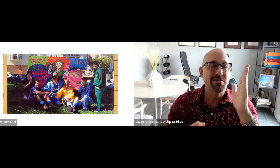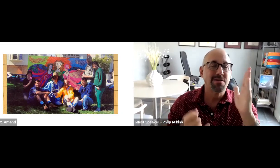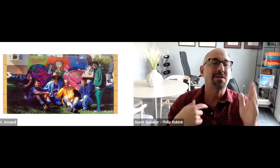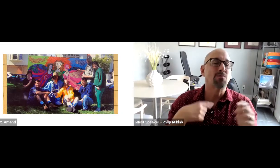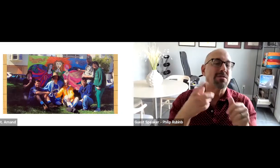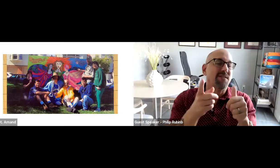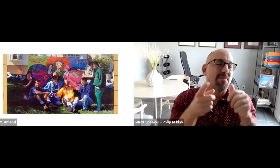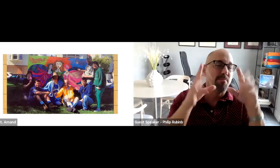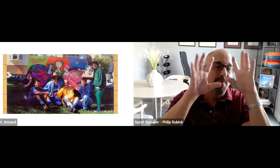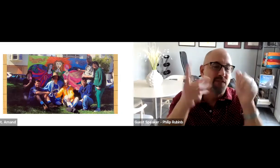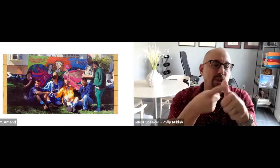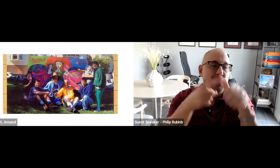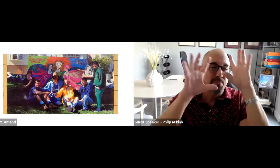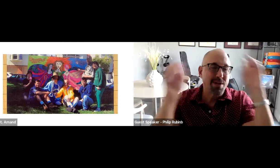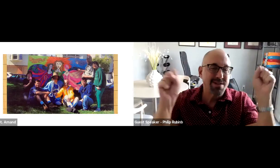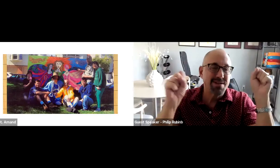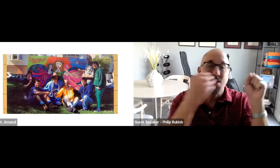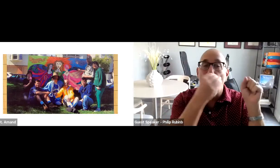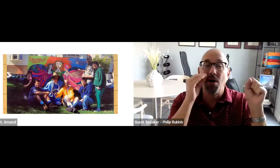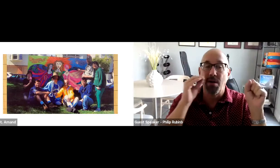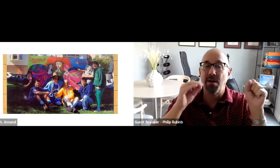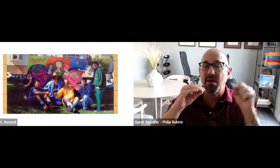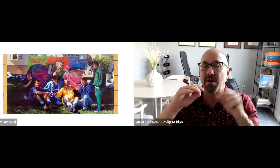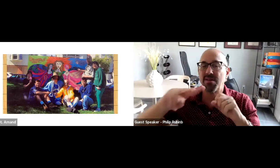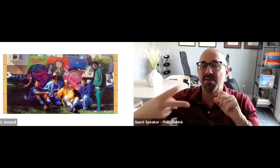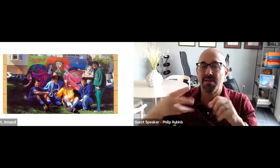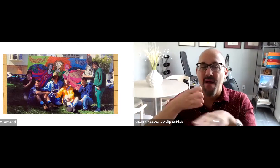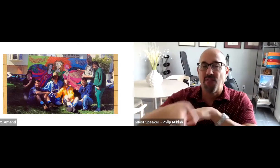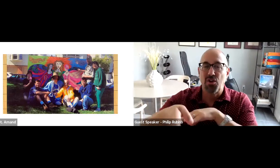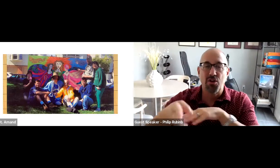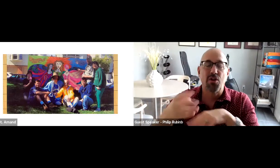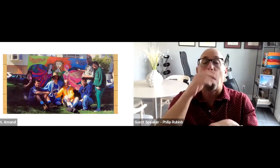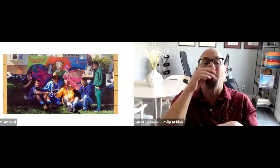here in San Francisco. He was very involved in artwork and didn't do much theater here.